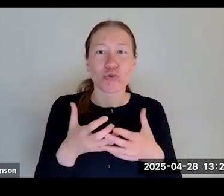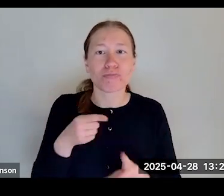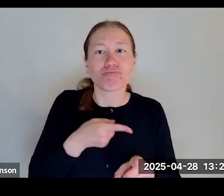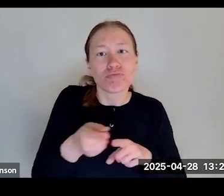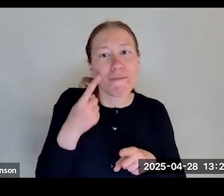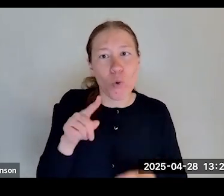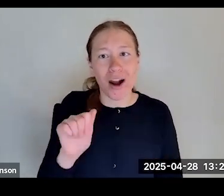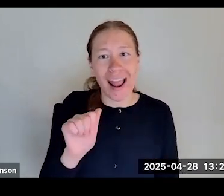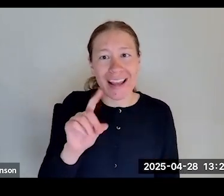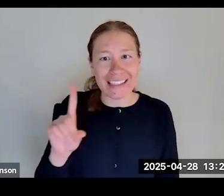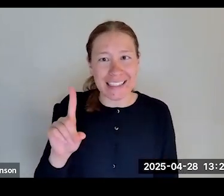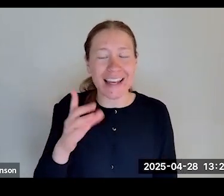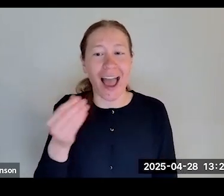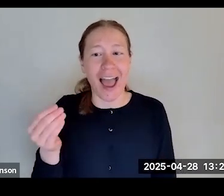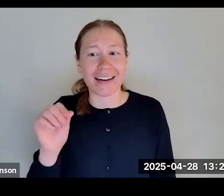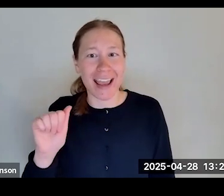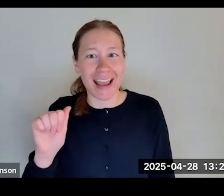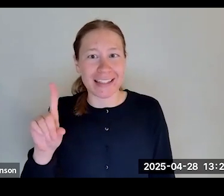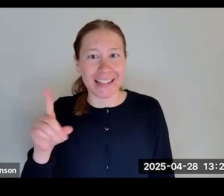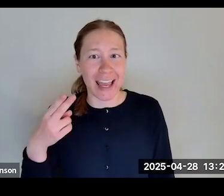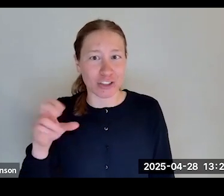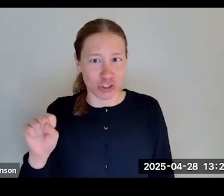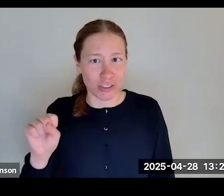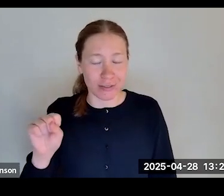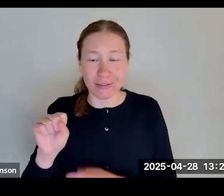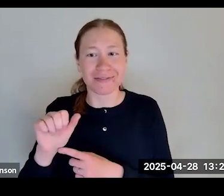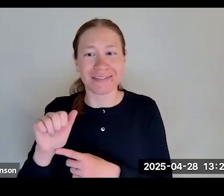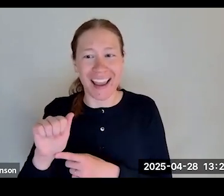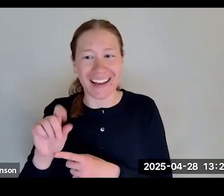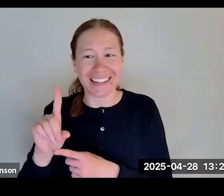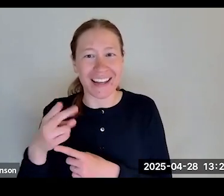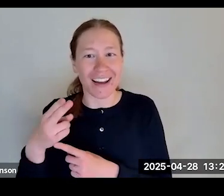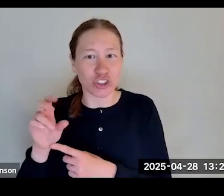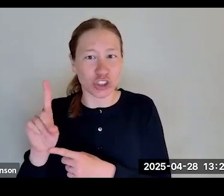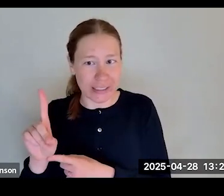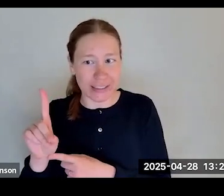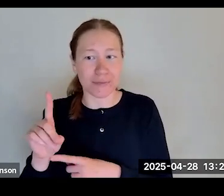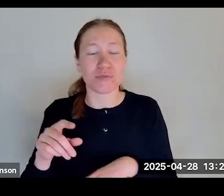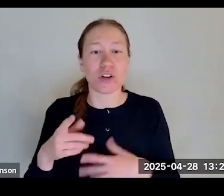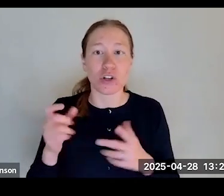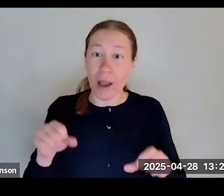and ADD who are looking to connect with others for the purposes of mutual support and being able to share resources,